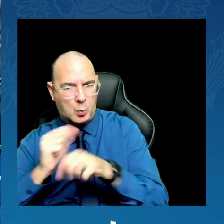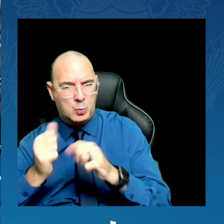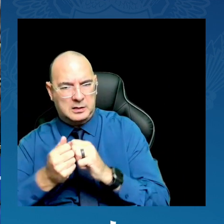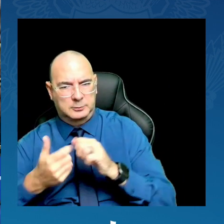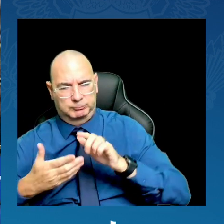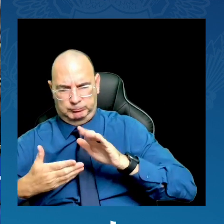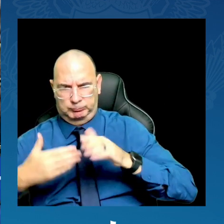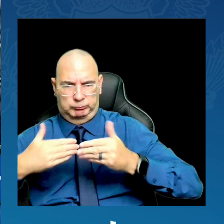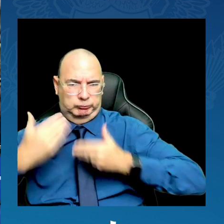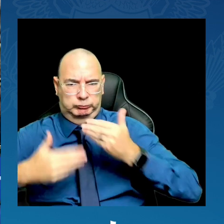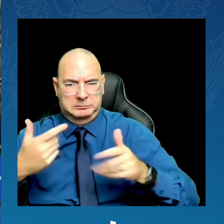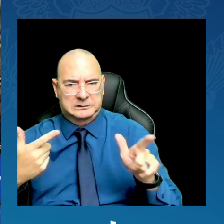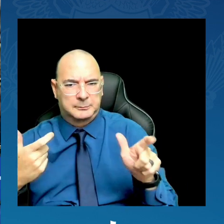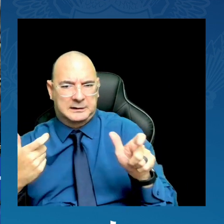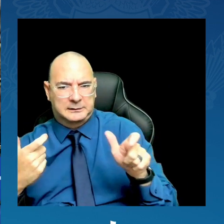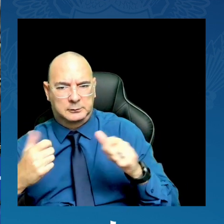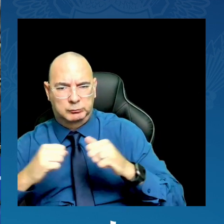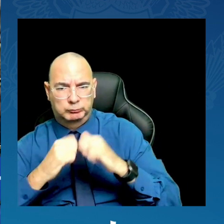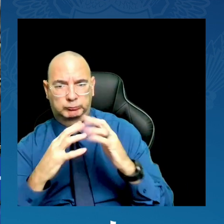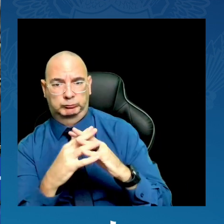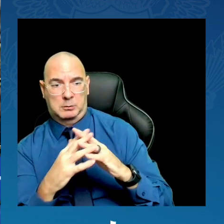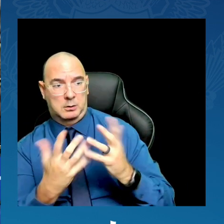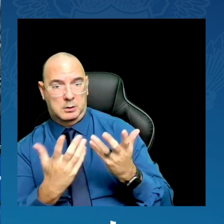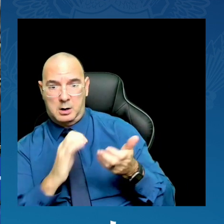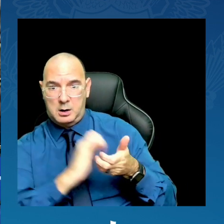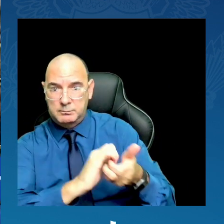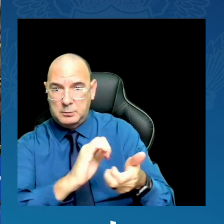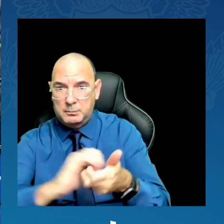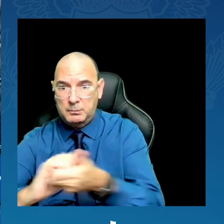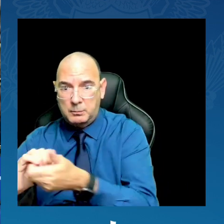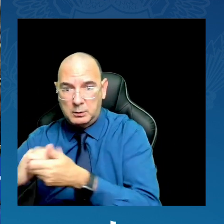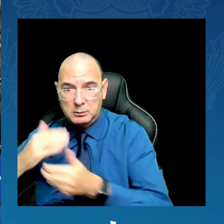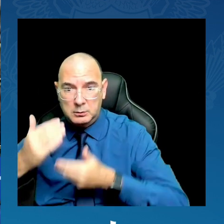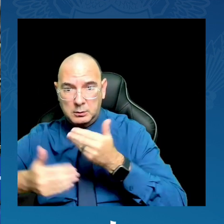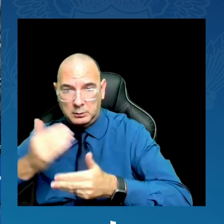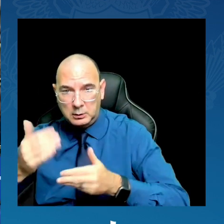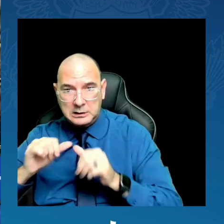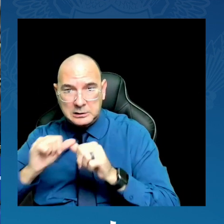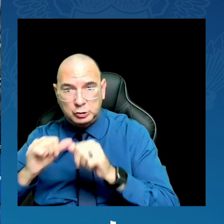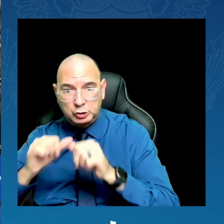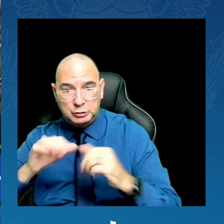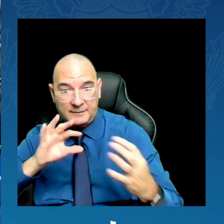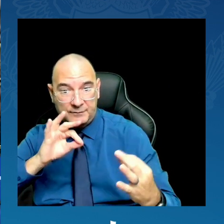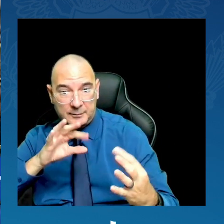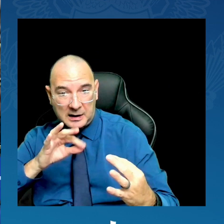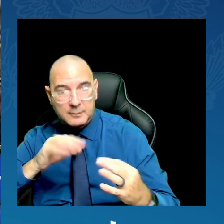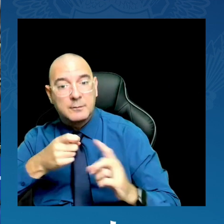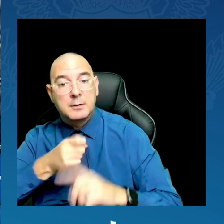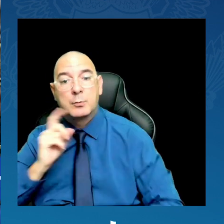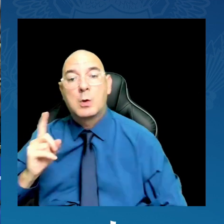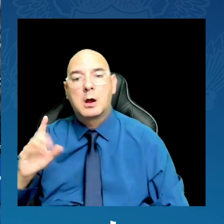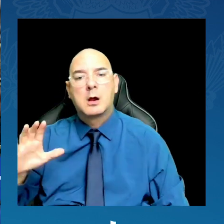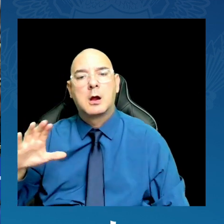that incorporates continuous input from the companies that are being regulated. Second, we need a clear